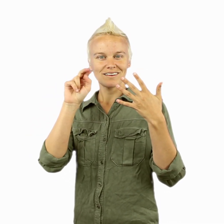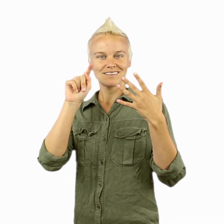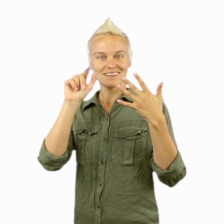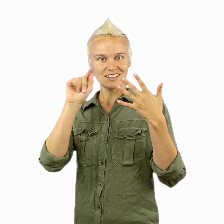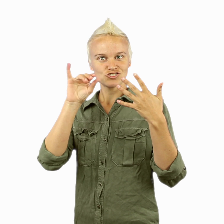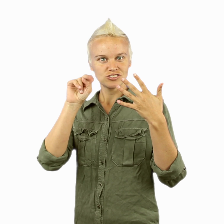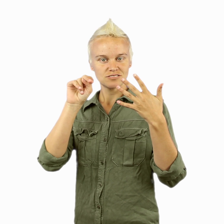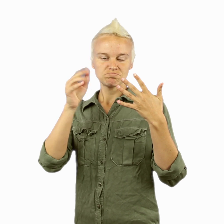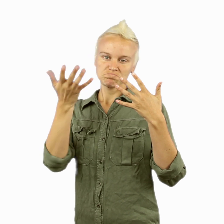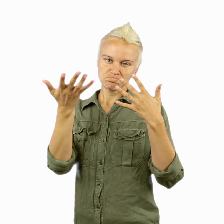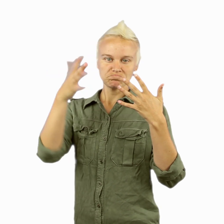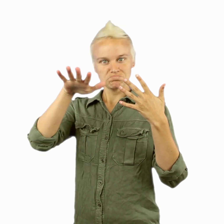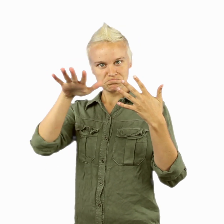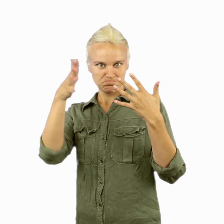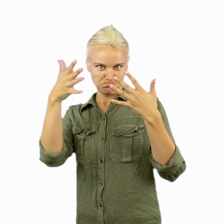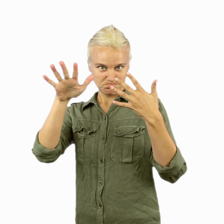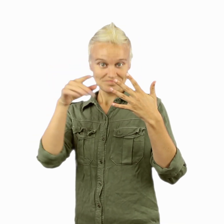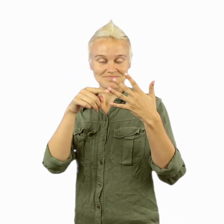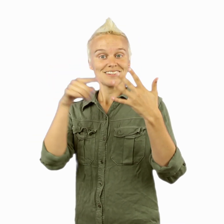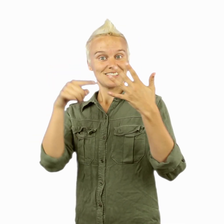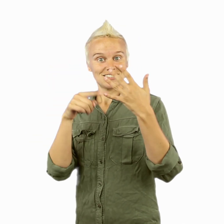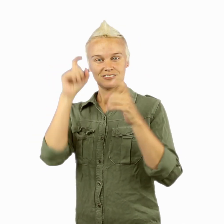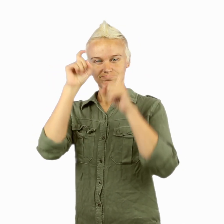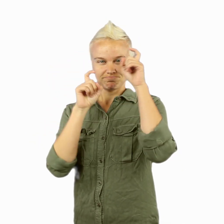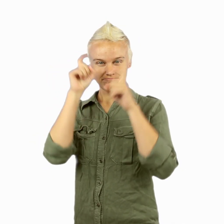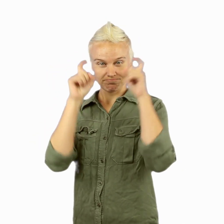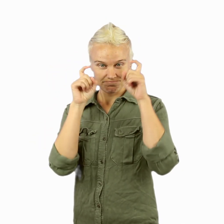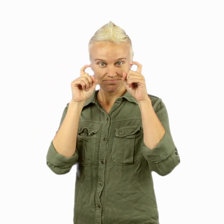and non-manual markers, or facial grammar.